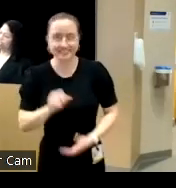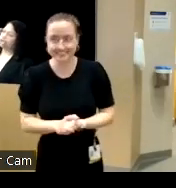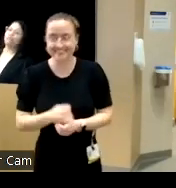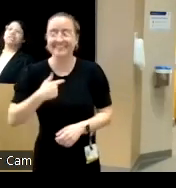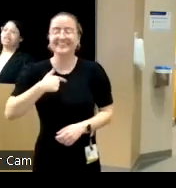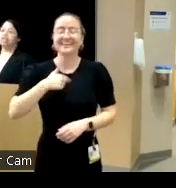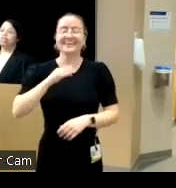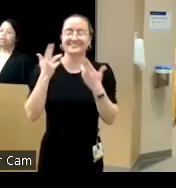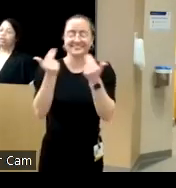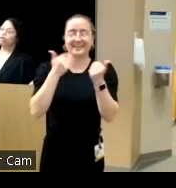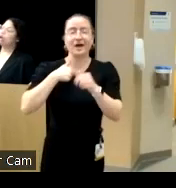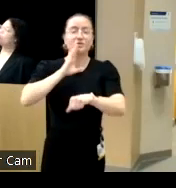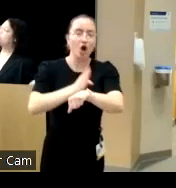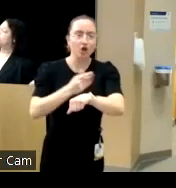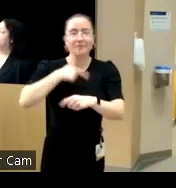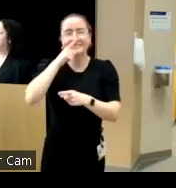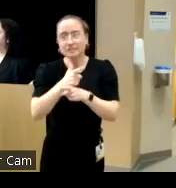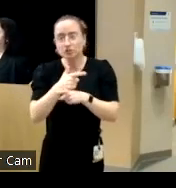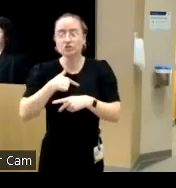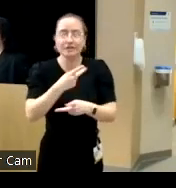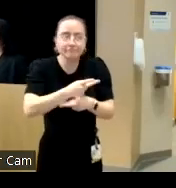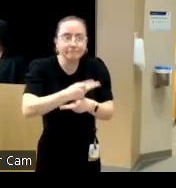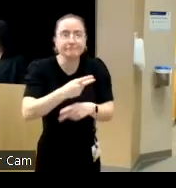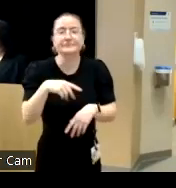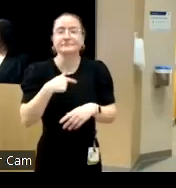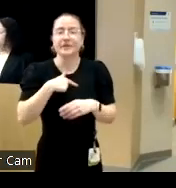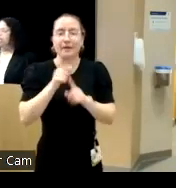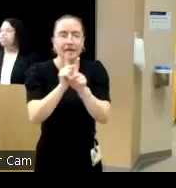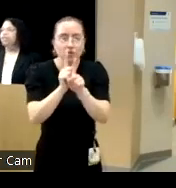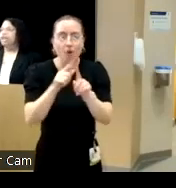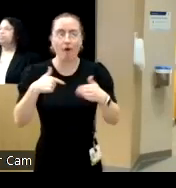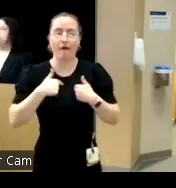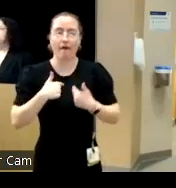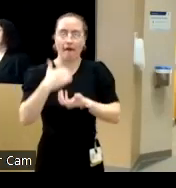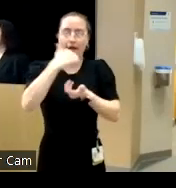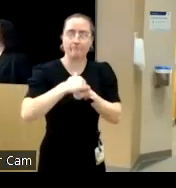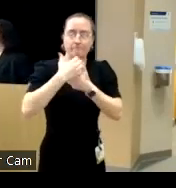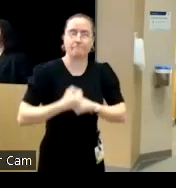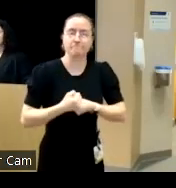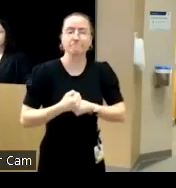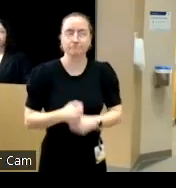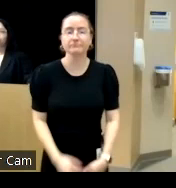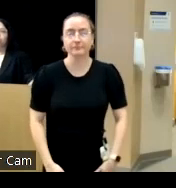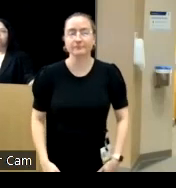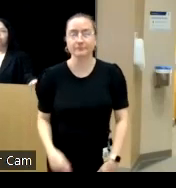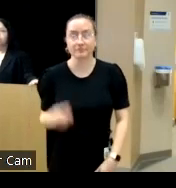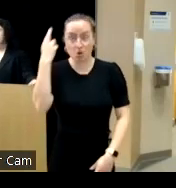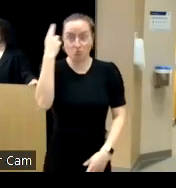a sister I'm a caregiver a mentor and a confidant I I shared that because I want everyone to feel